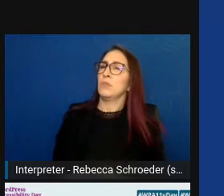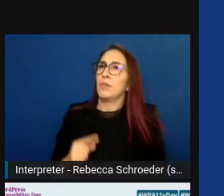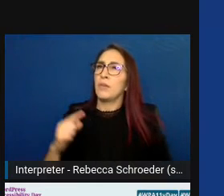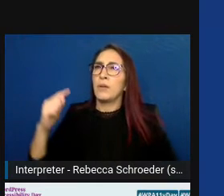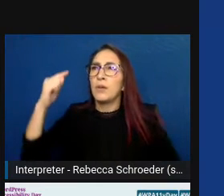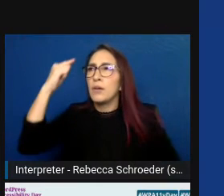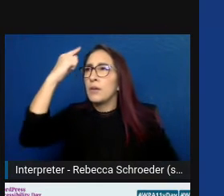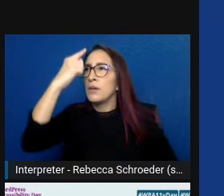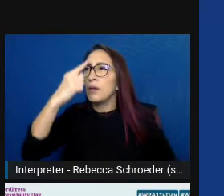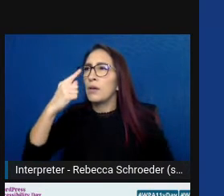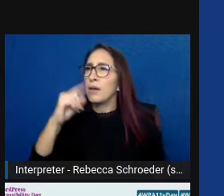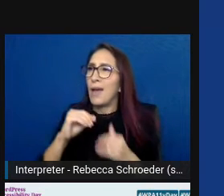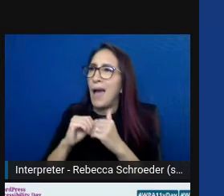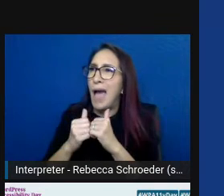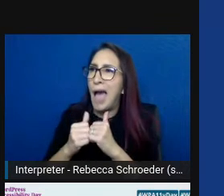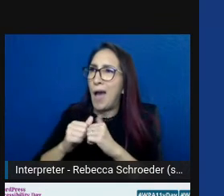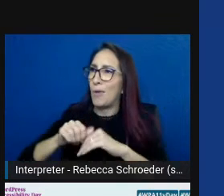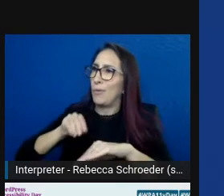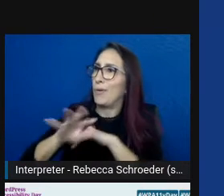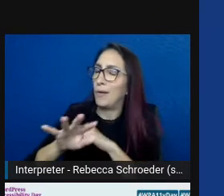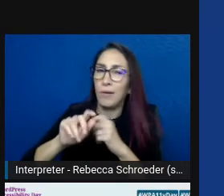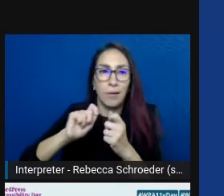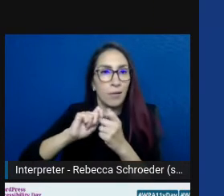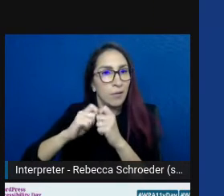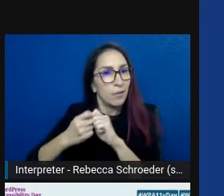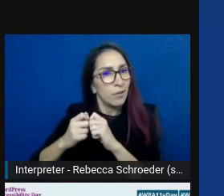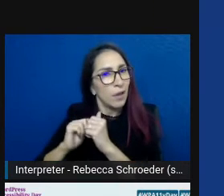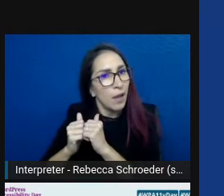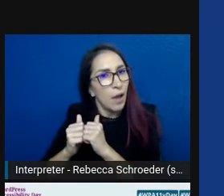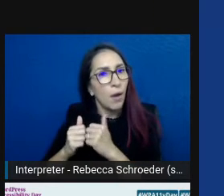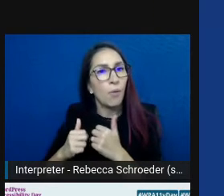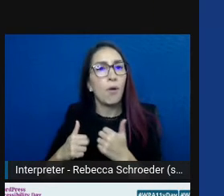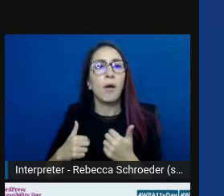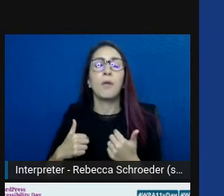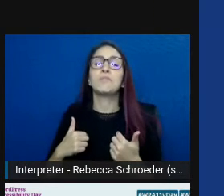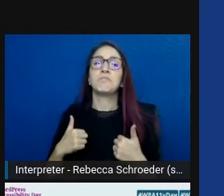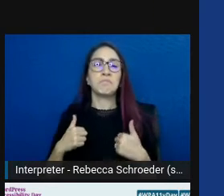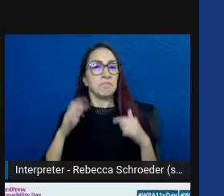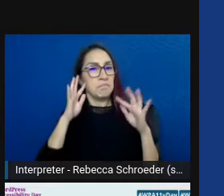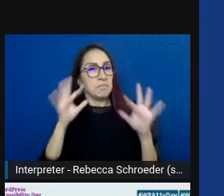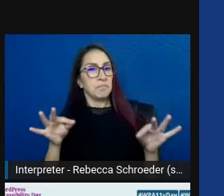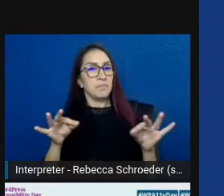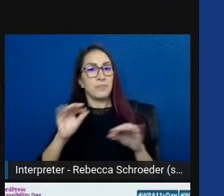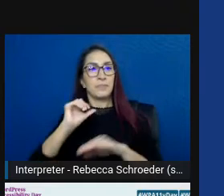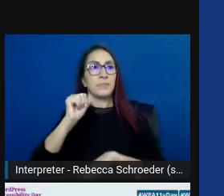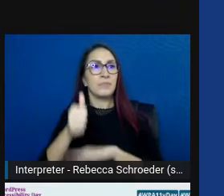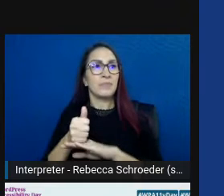I created basically a CSS reset before that was a thing